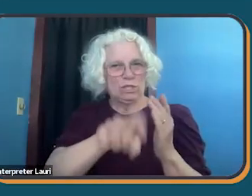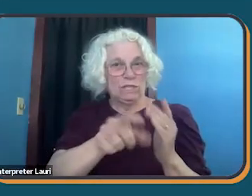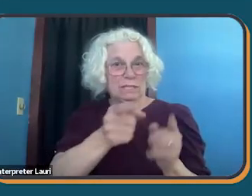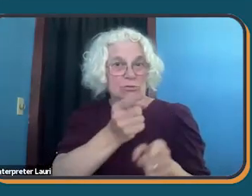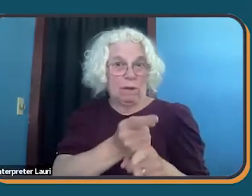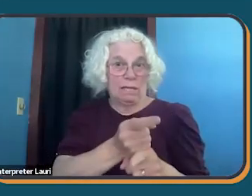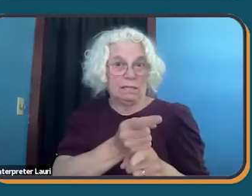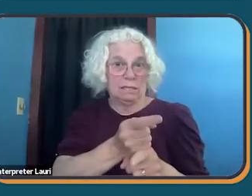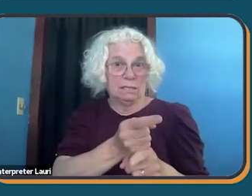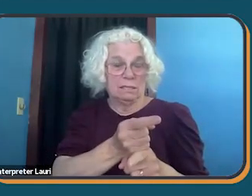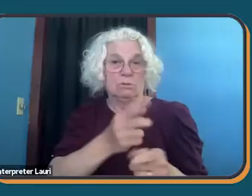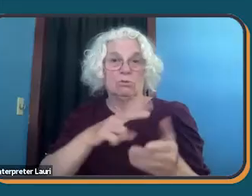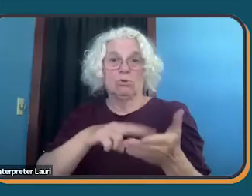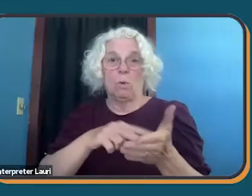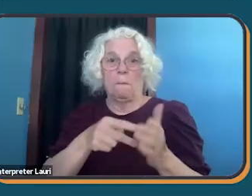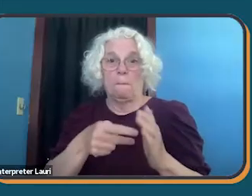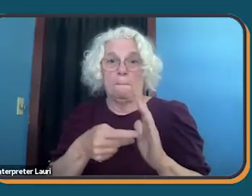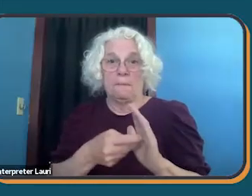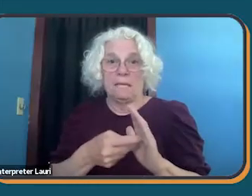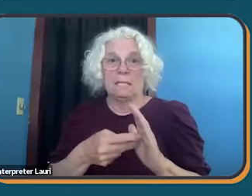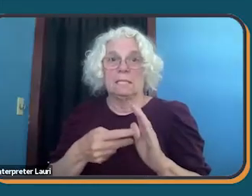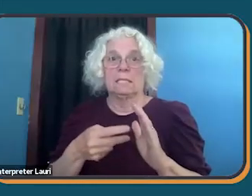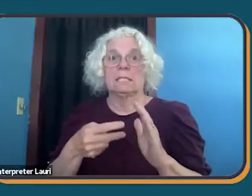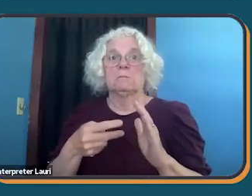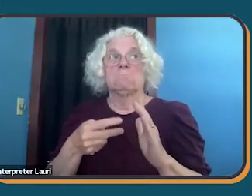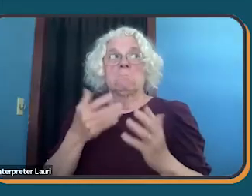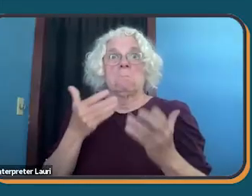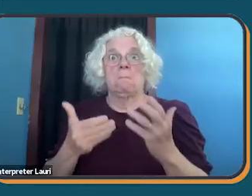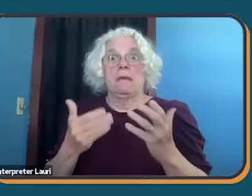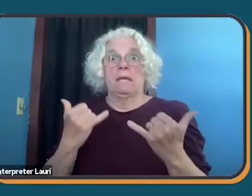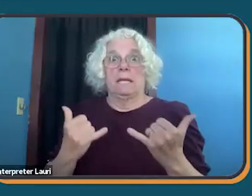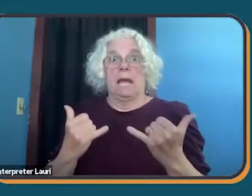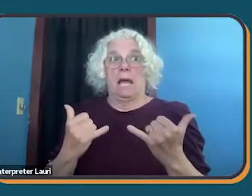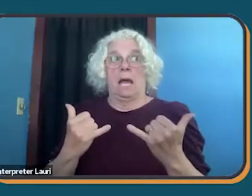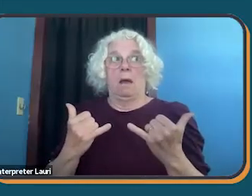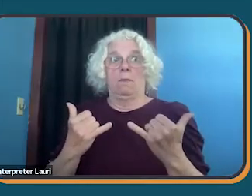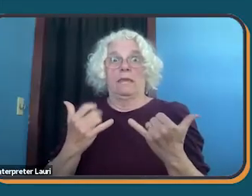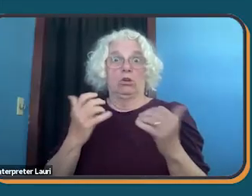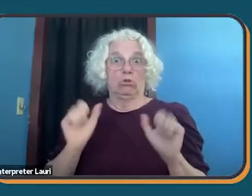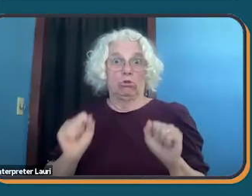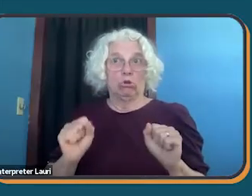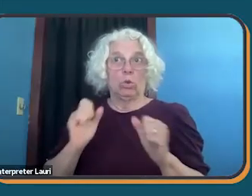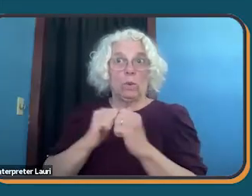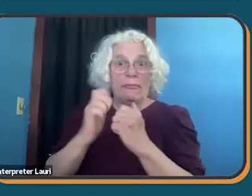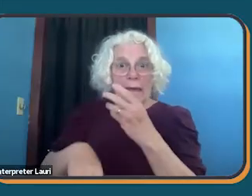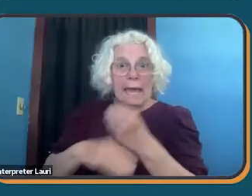to try again for a mammogram to see if we couldn't potentially get different results.